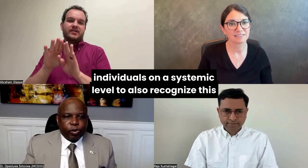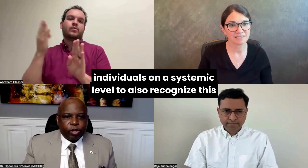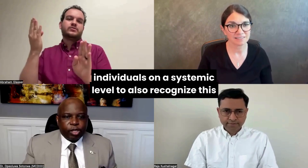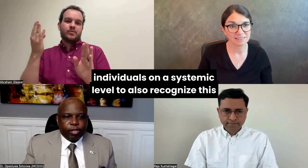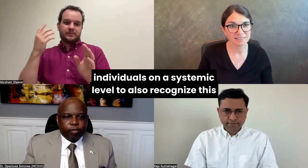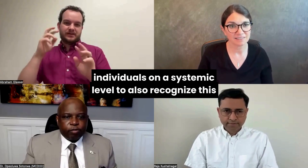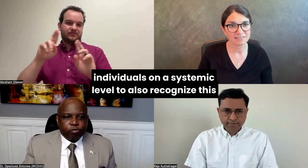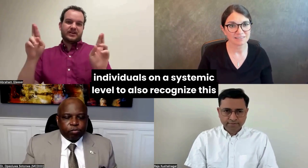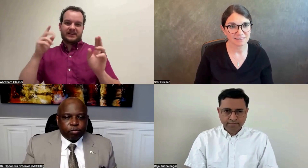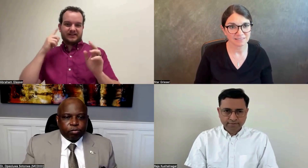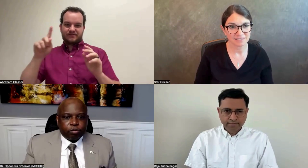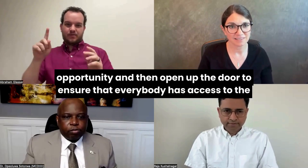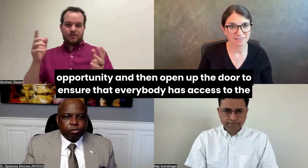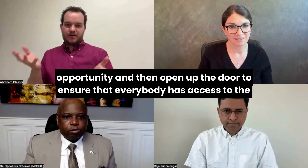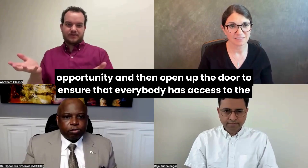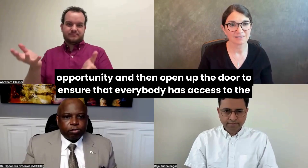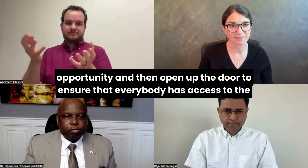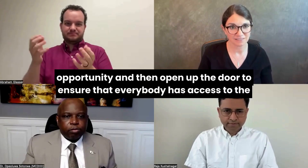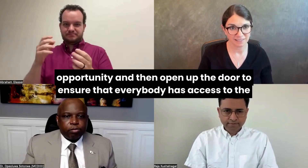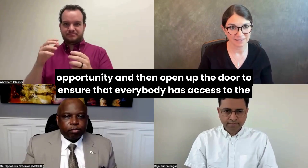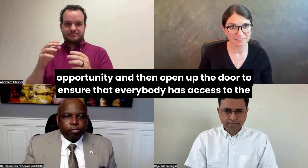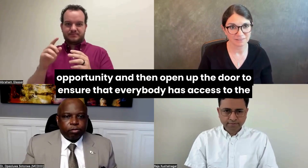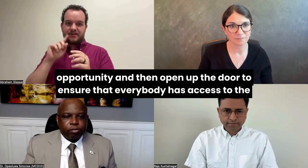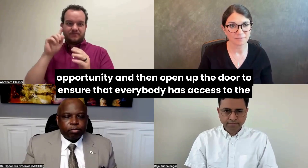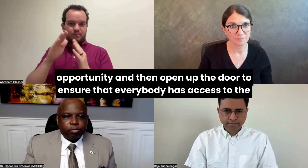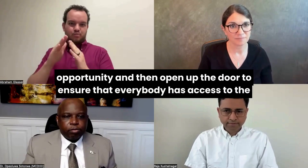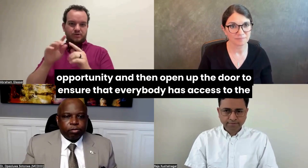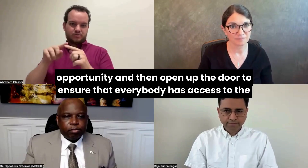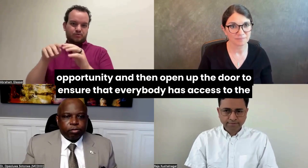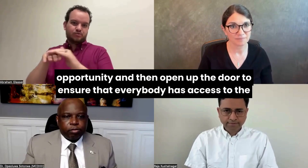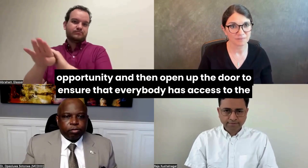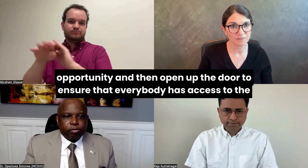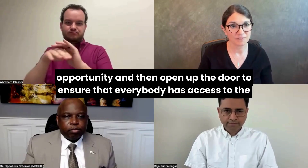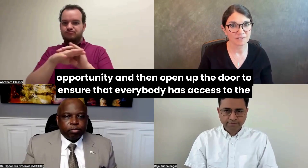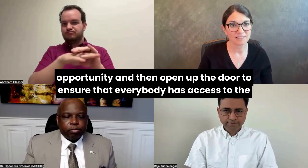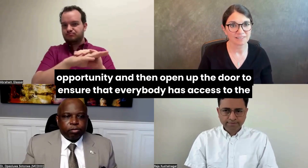opportunity and then open up the door to ensure that everybody has access to the